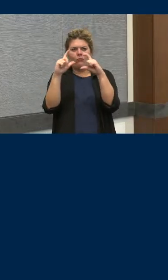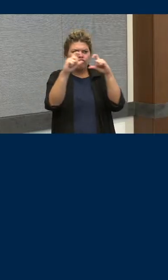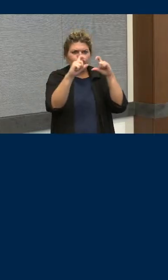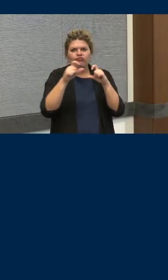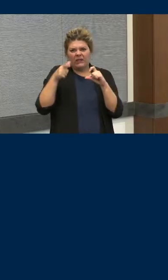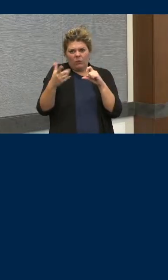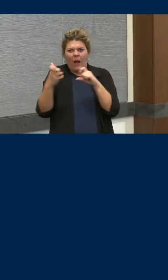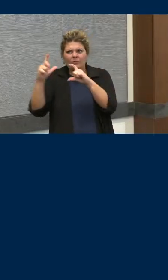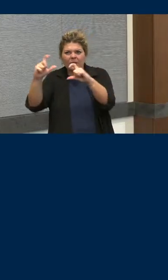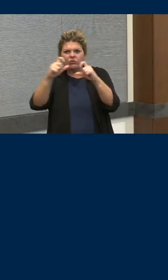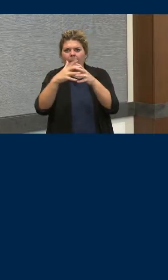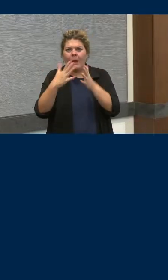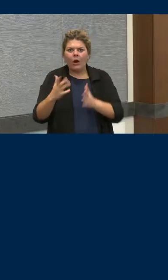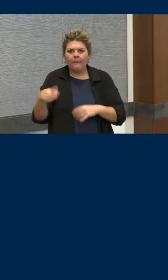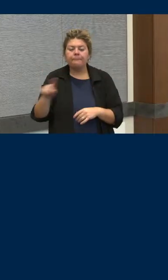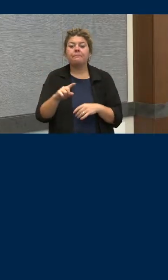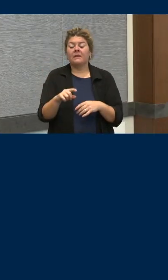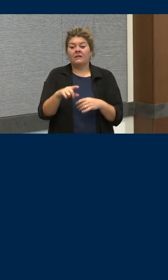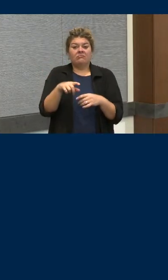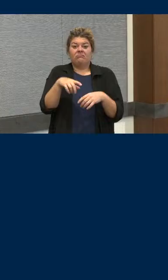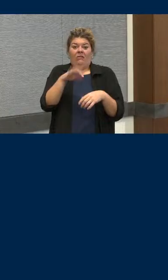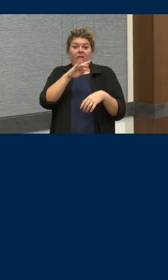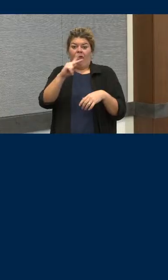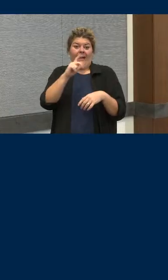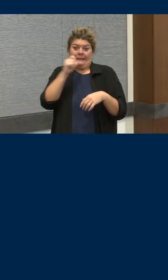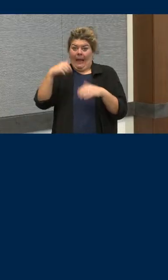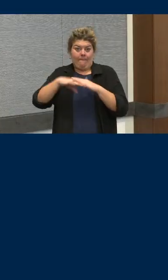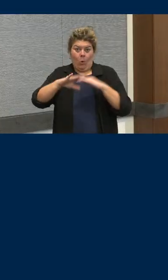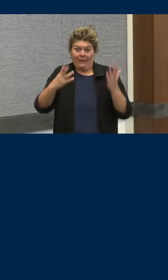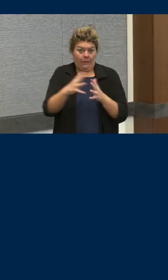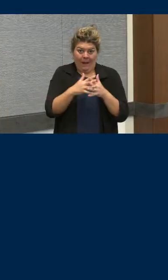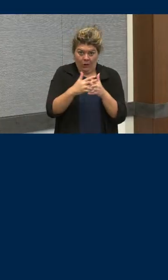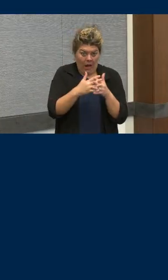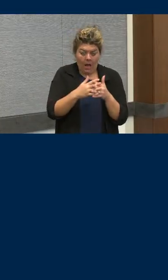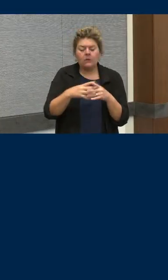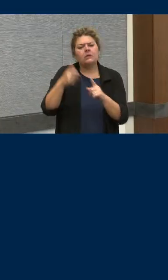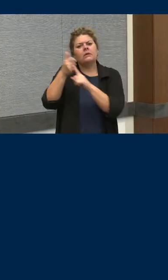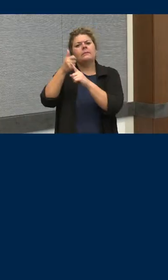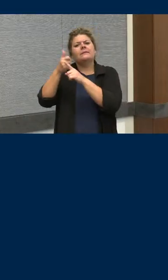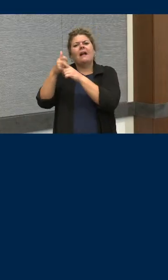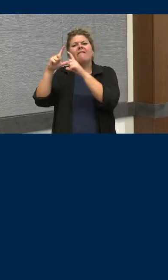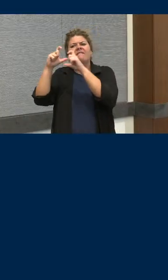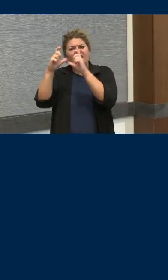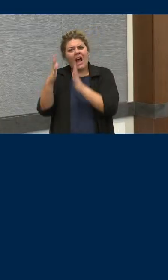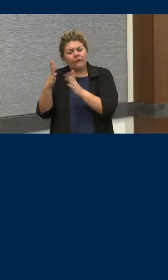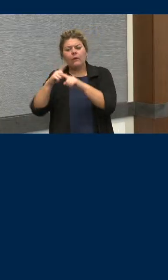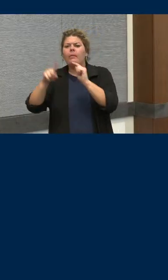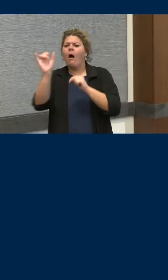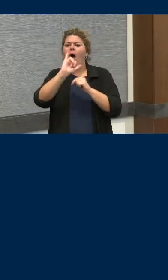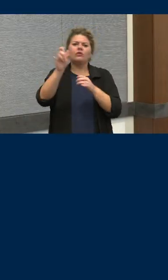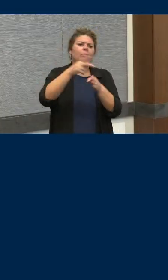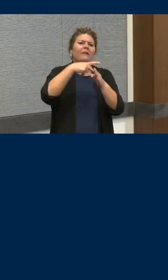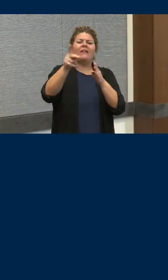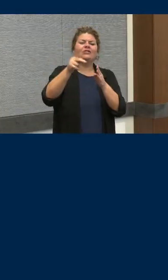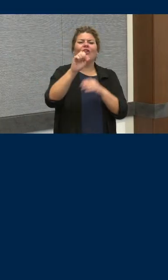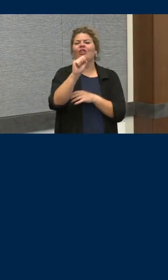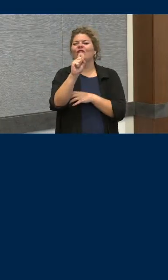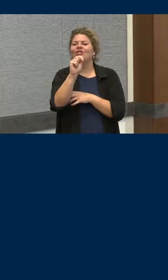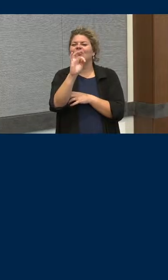America, and as a photographer he was also a professional